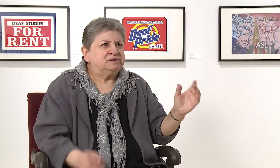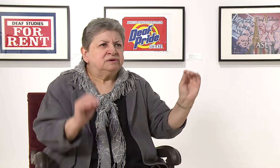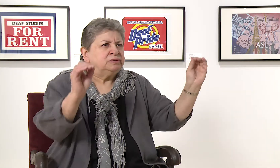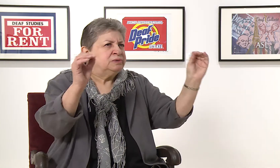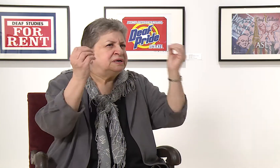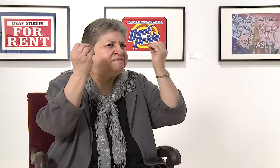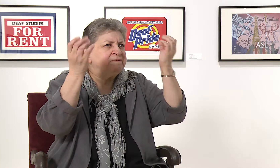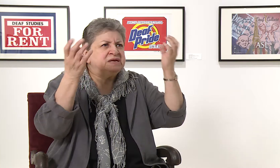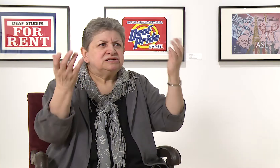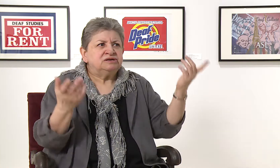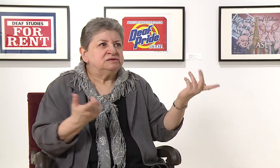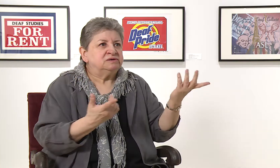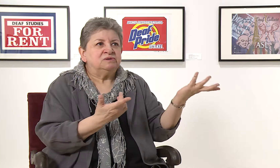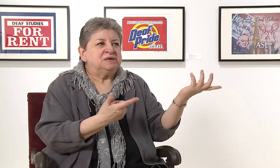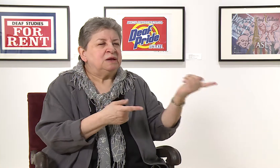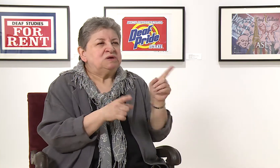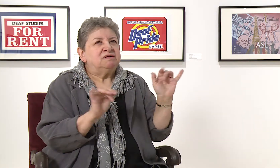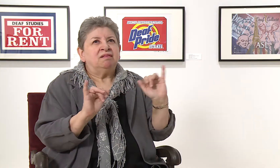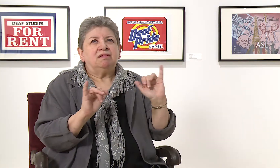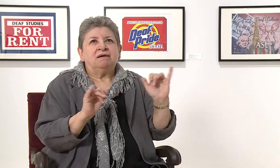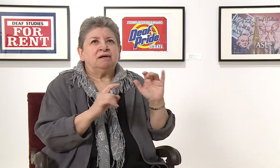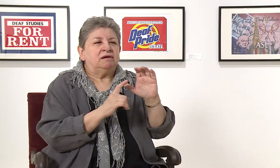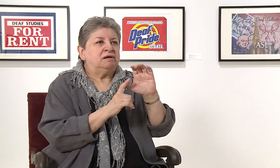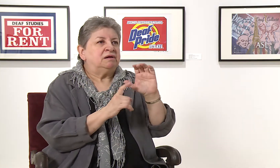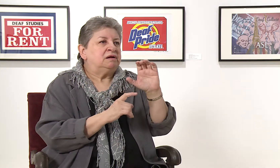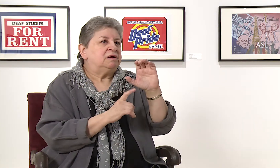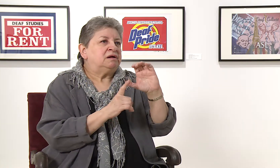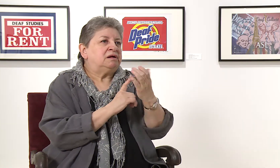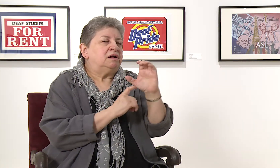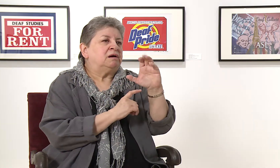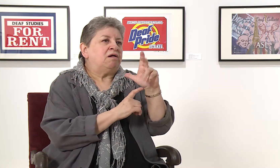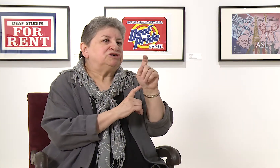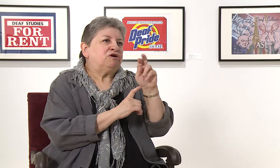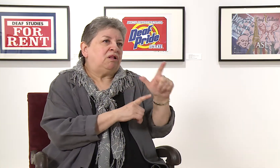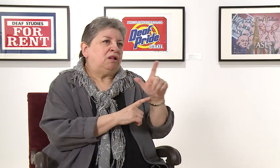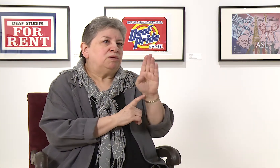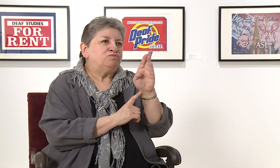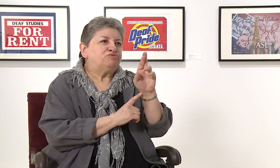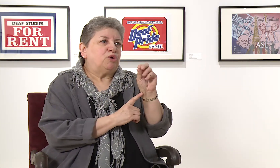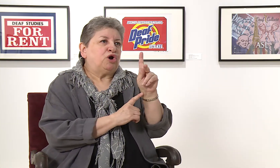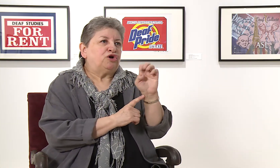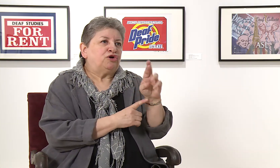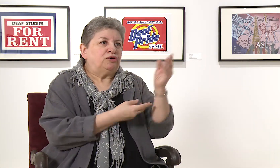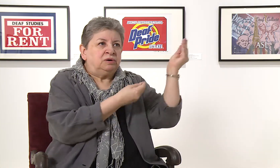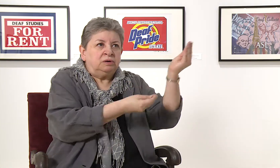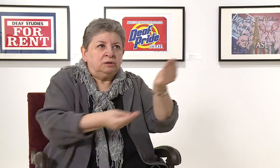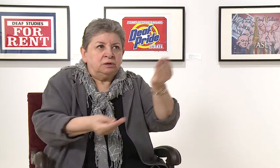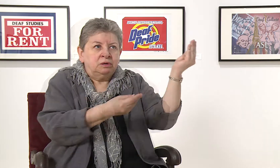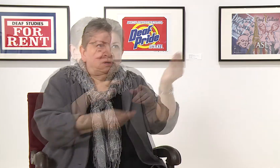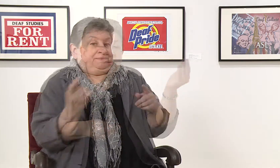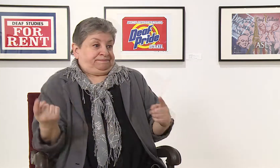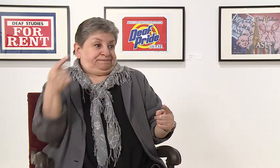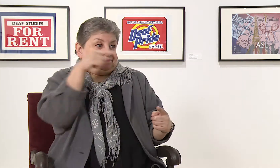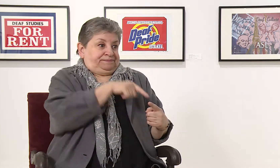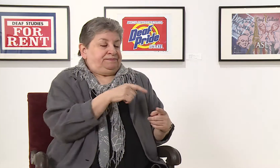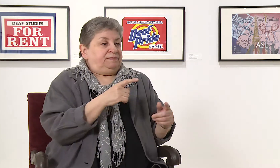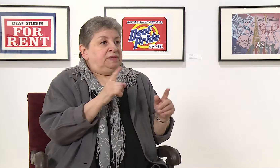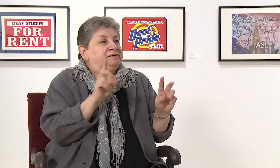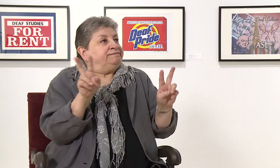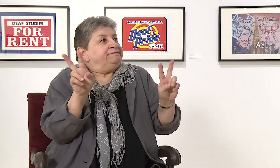There just wasn't information like that published in one place. He was a cultural broker for me.